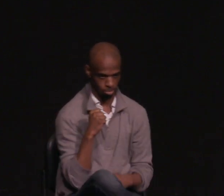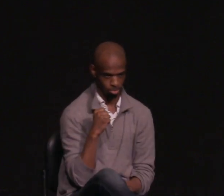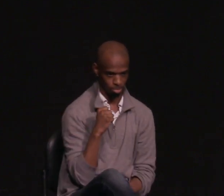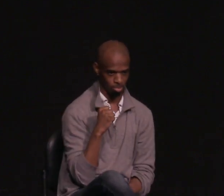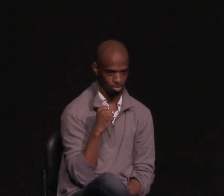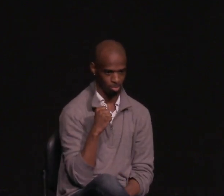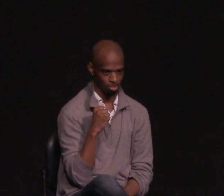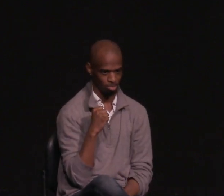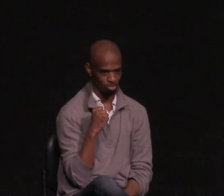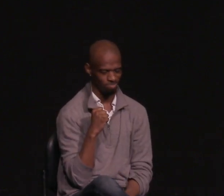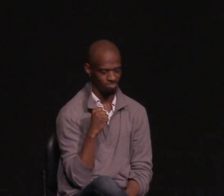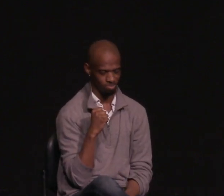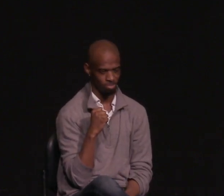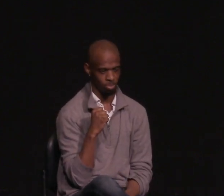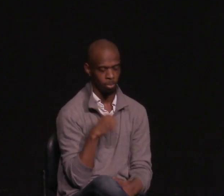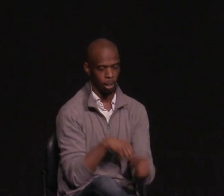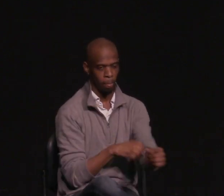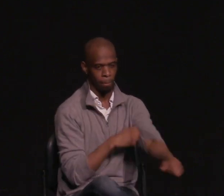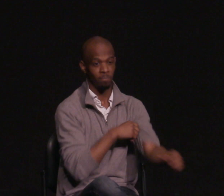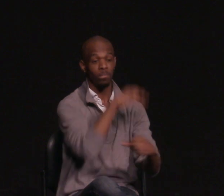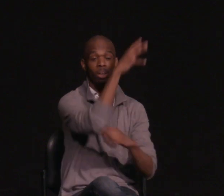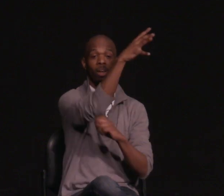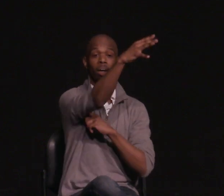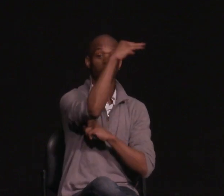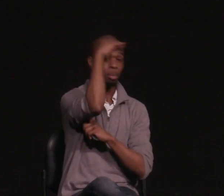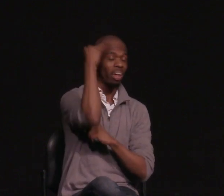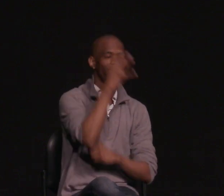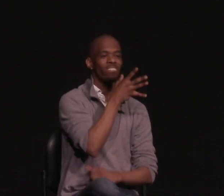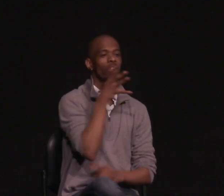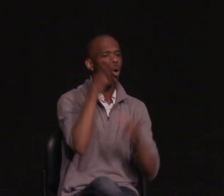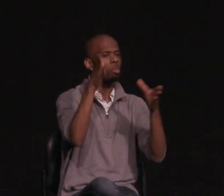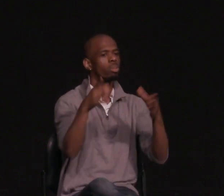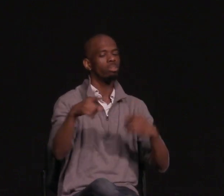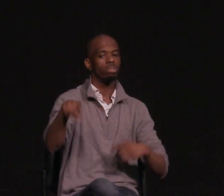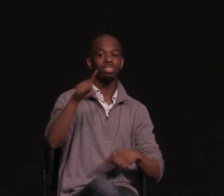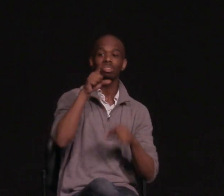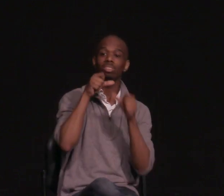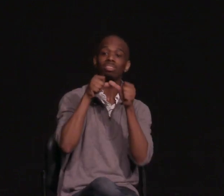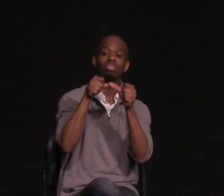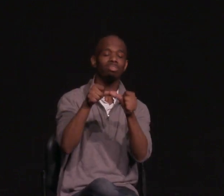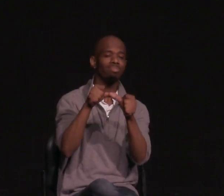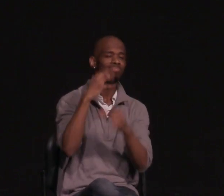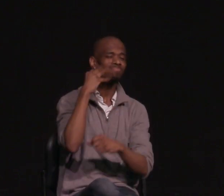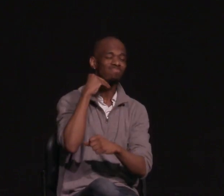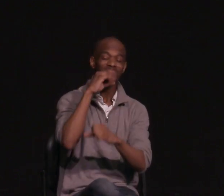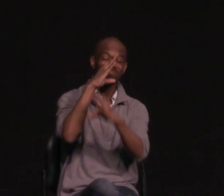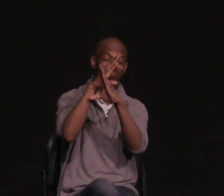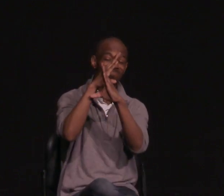What's even more appalling is that Black farmers continue to endure barriers to success because of the openly racist